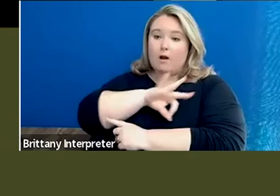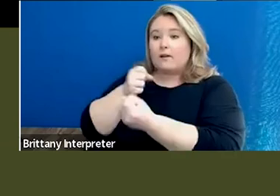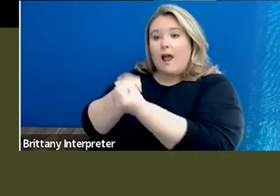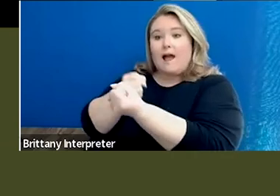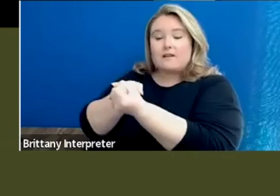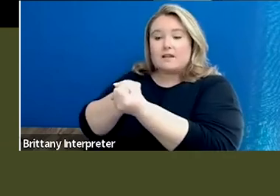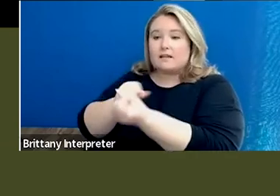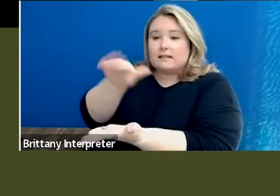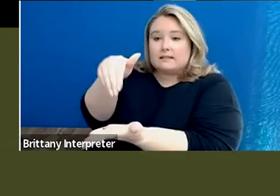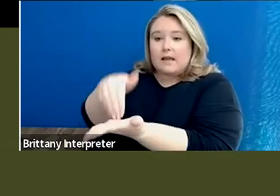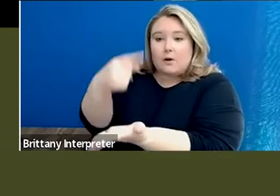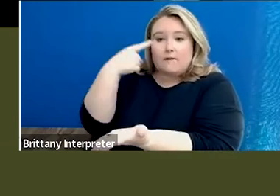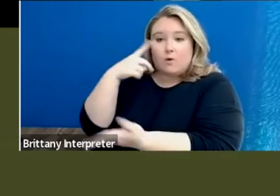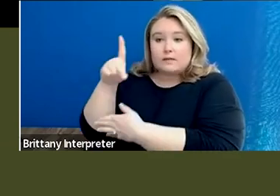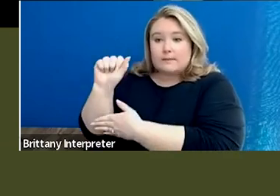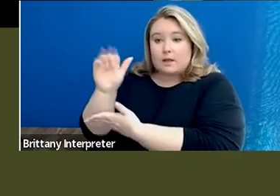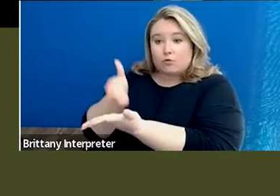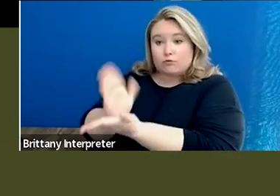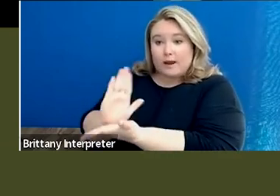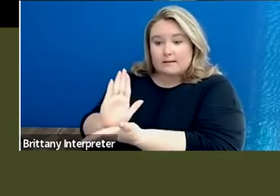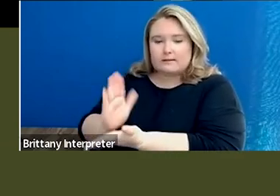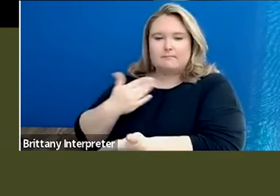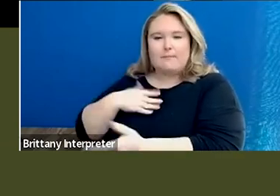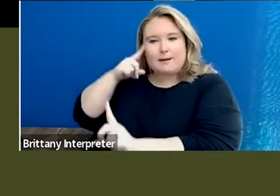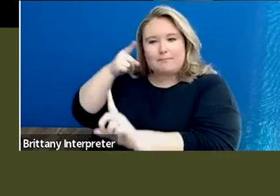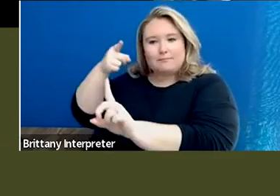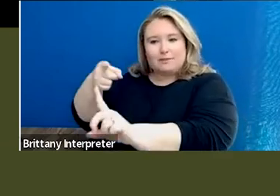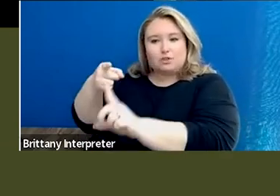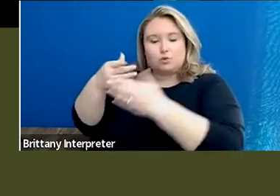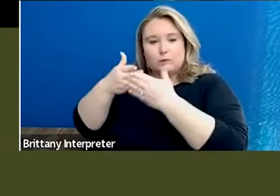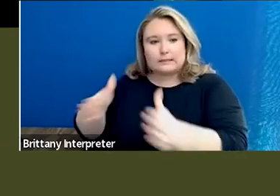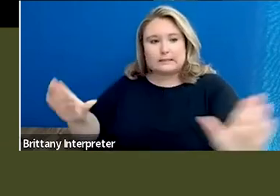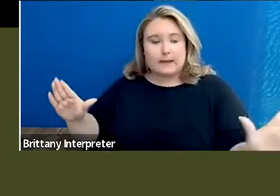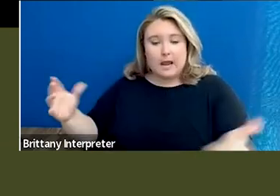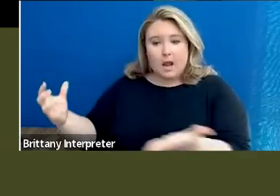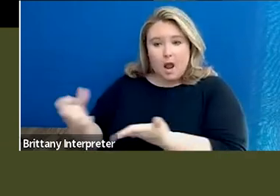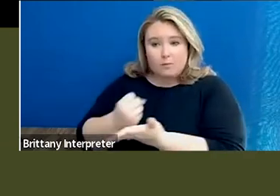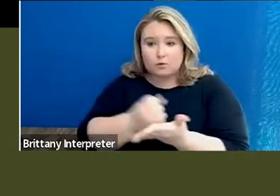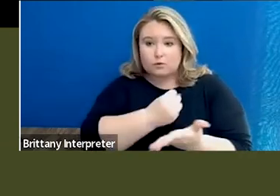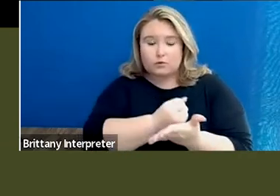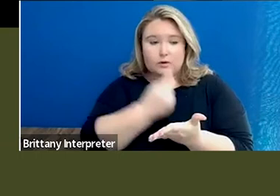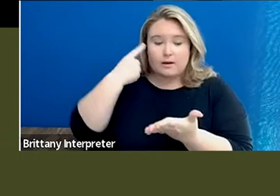And our mission is to expand opportunities for participation, education, employment,